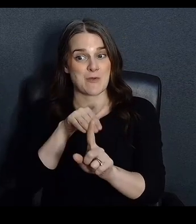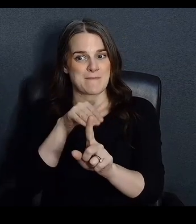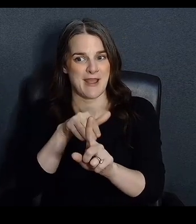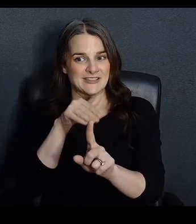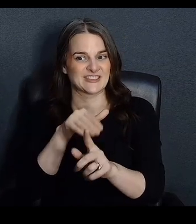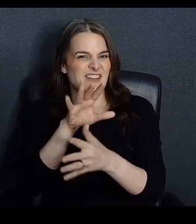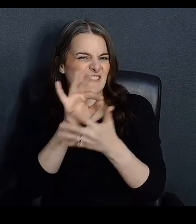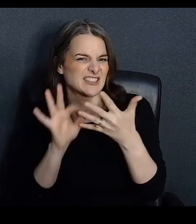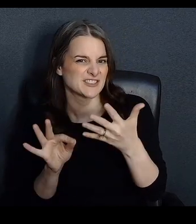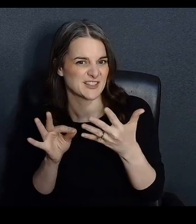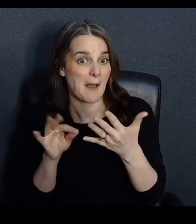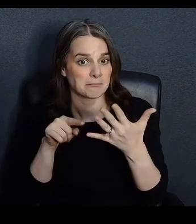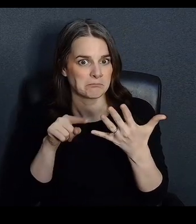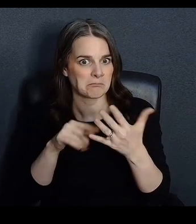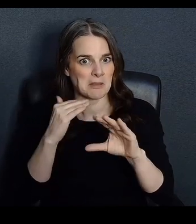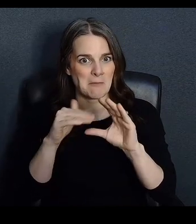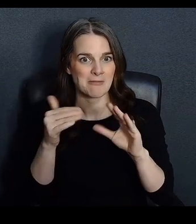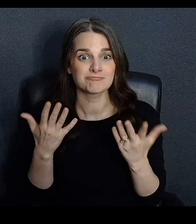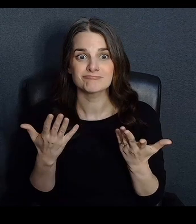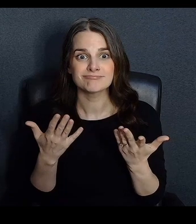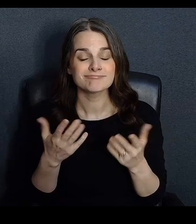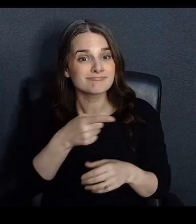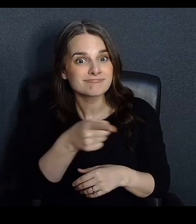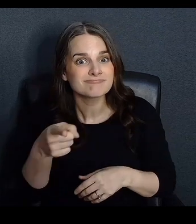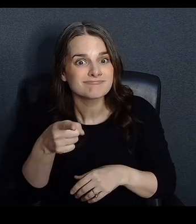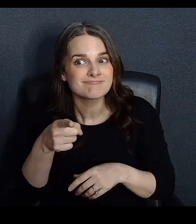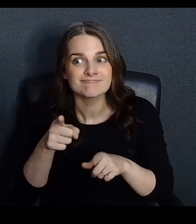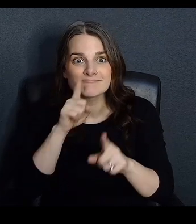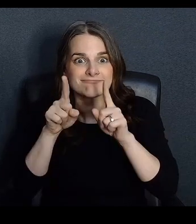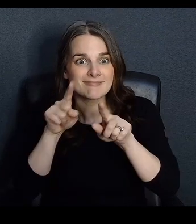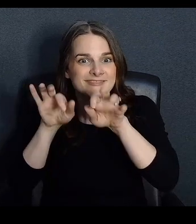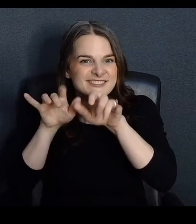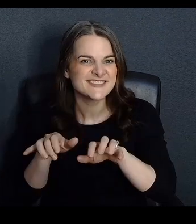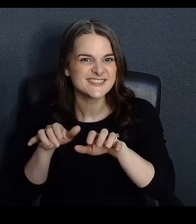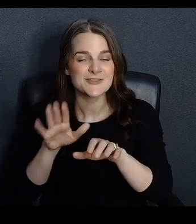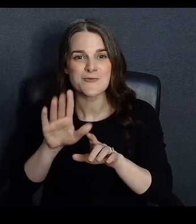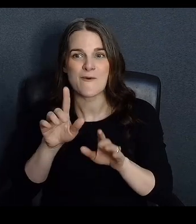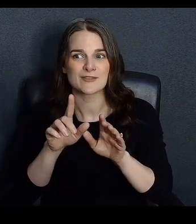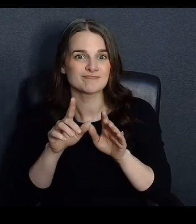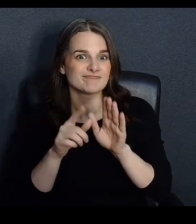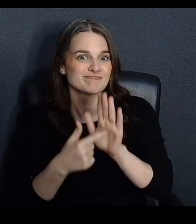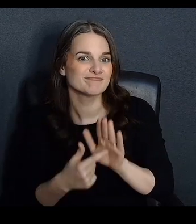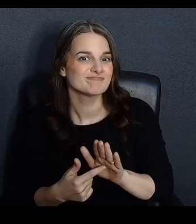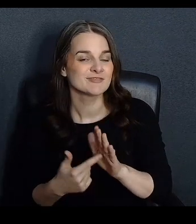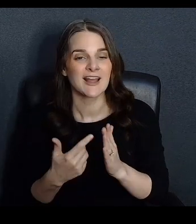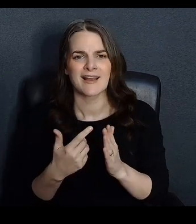Feel free to share your own examples in the chat. And there's no right or wrong answer here. Just like with any form of assistive technology,